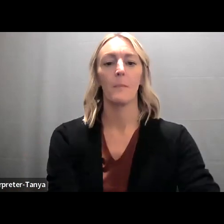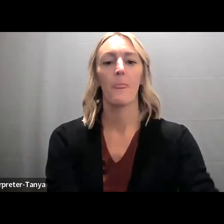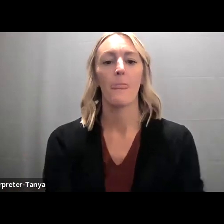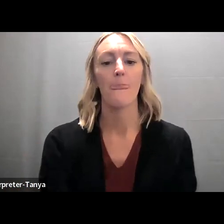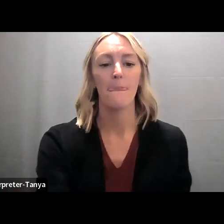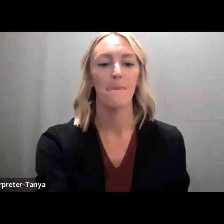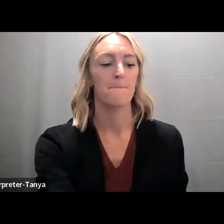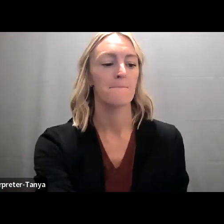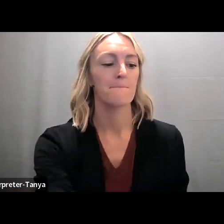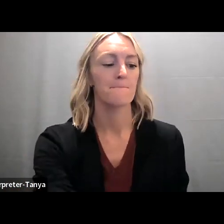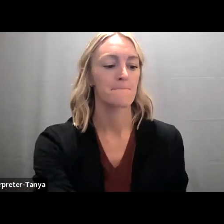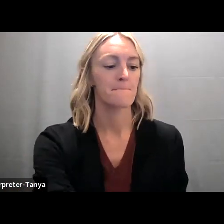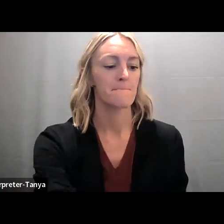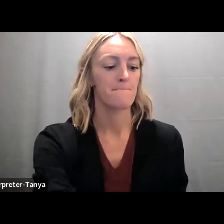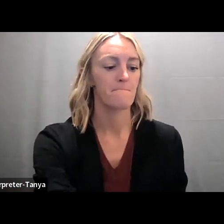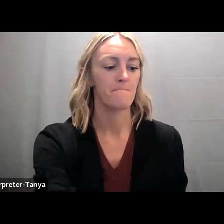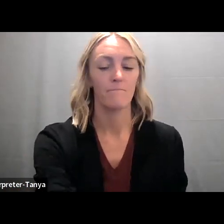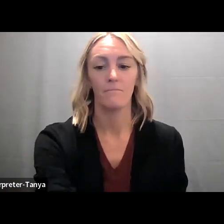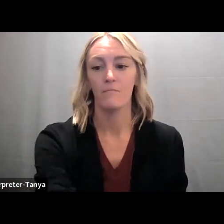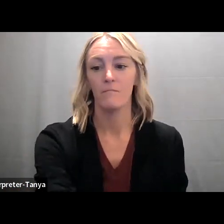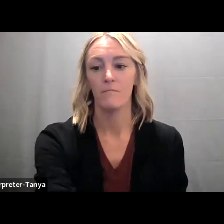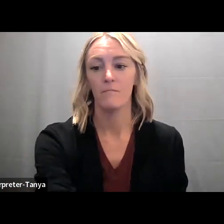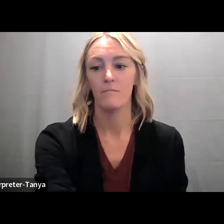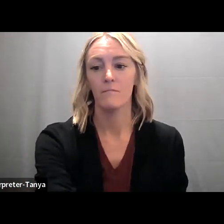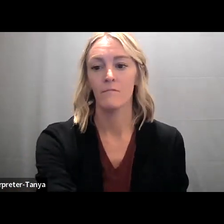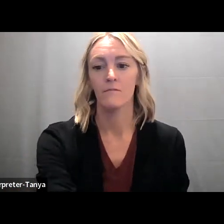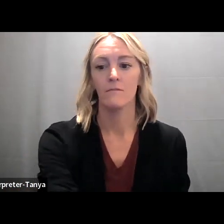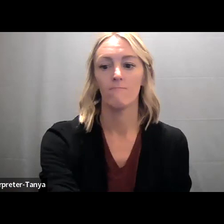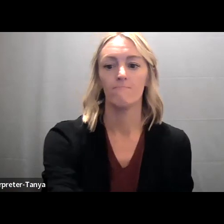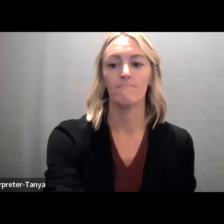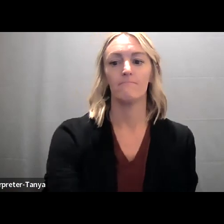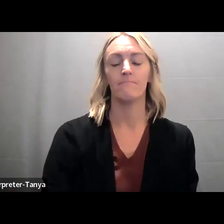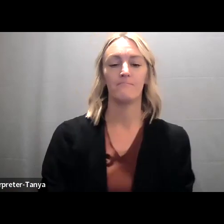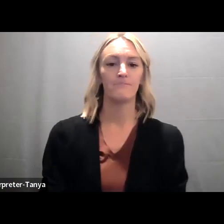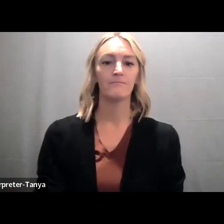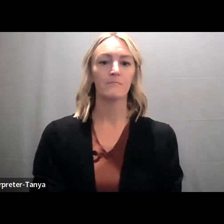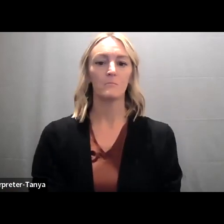All right.